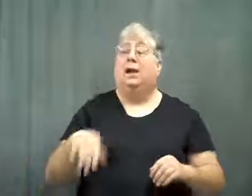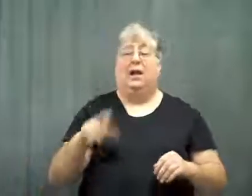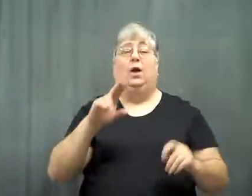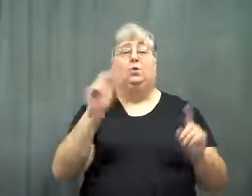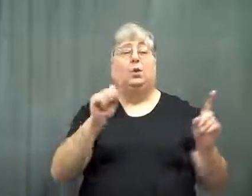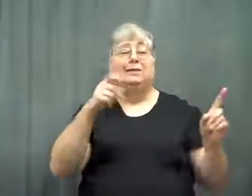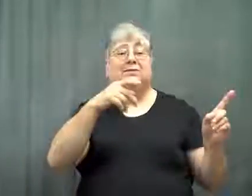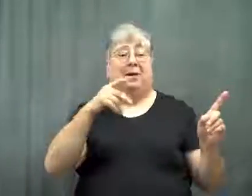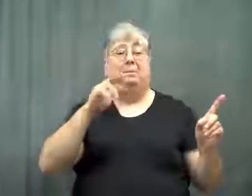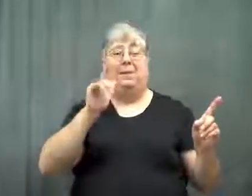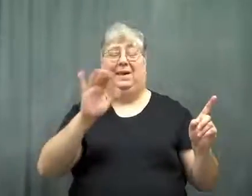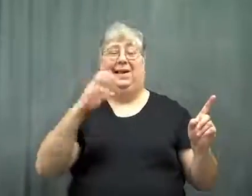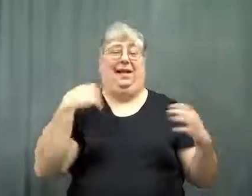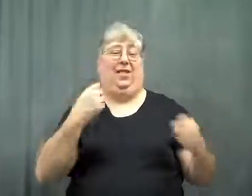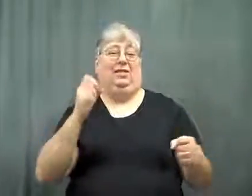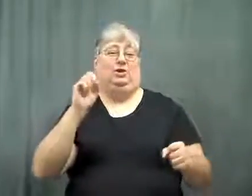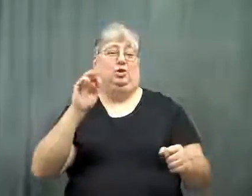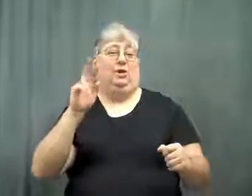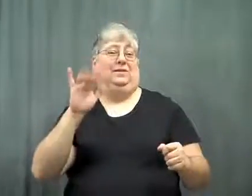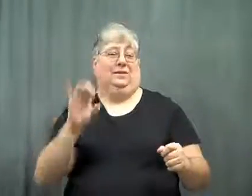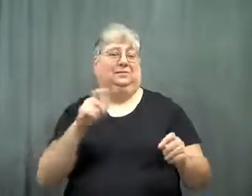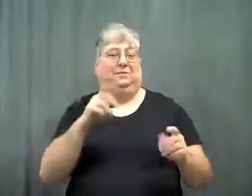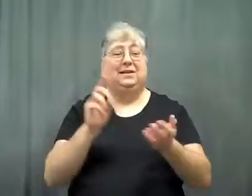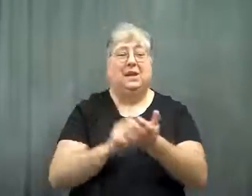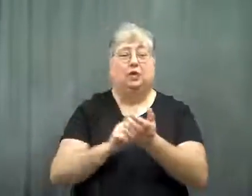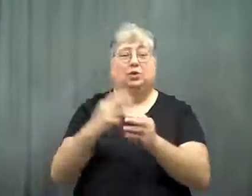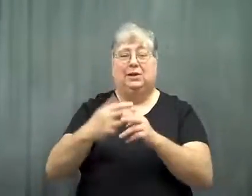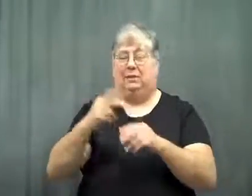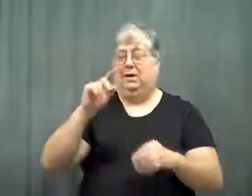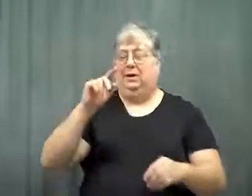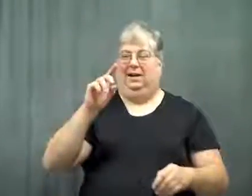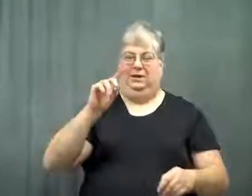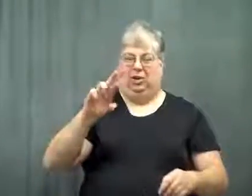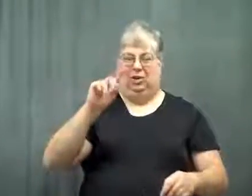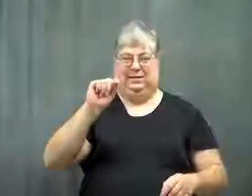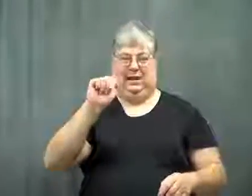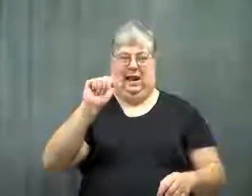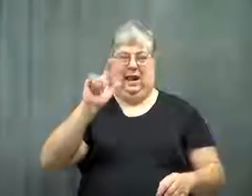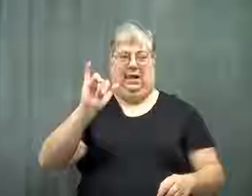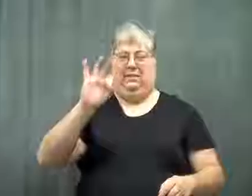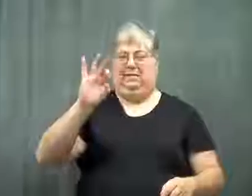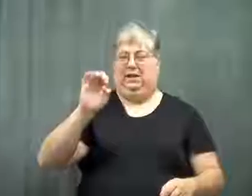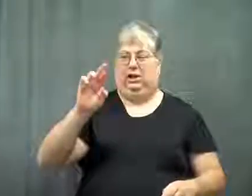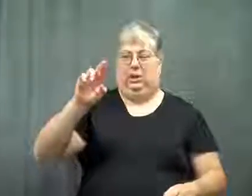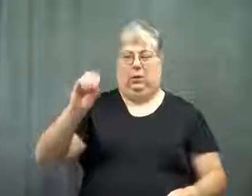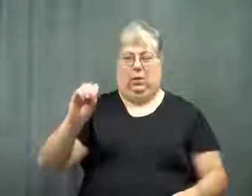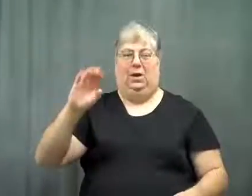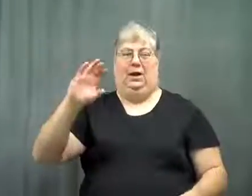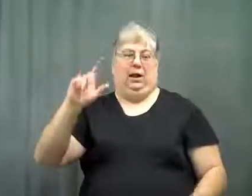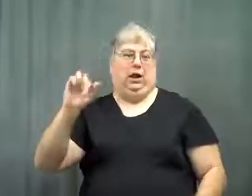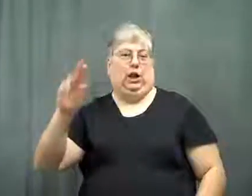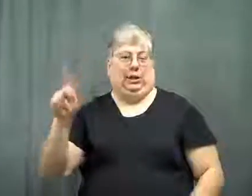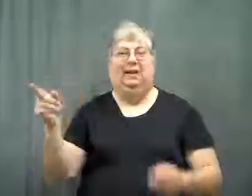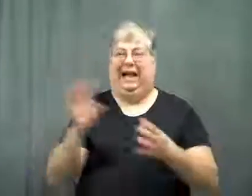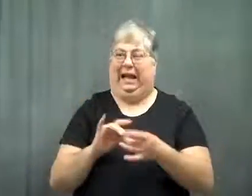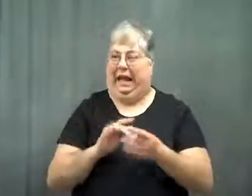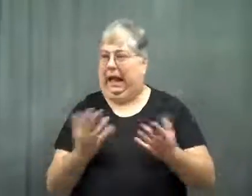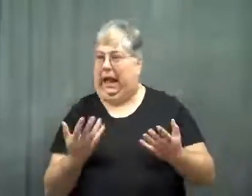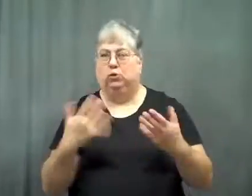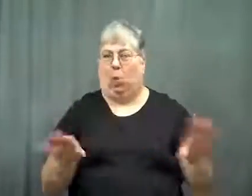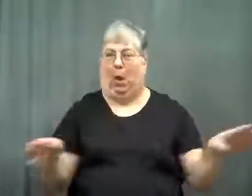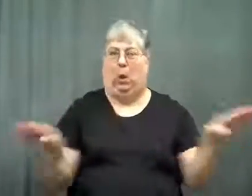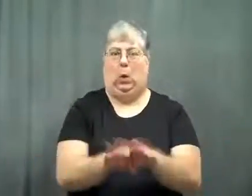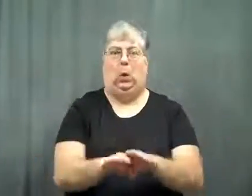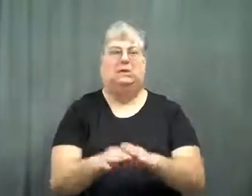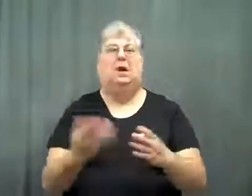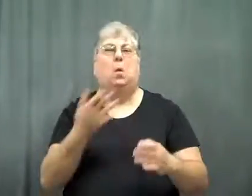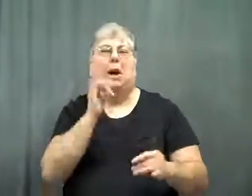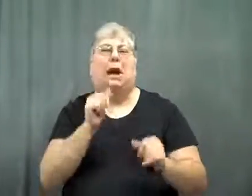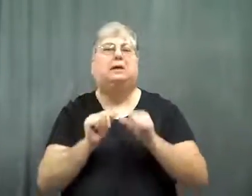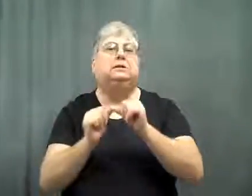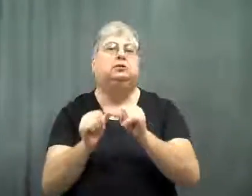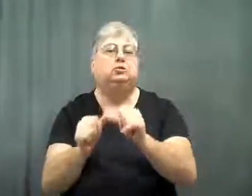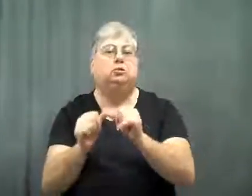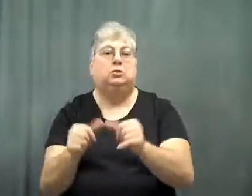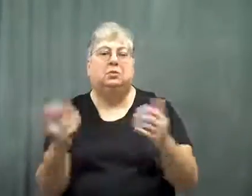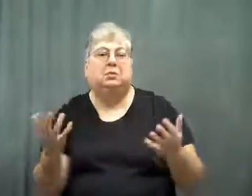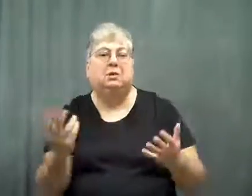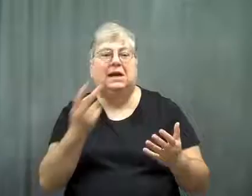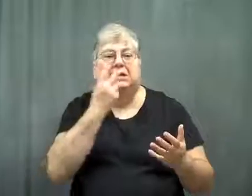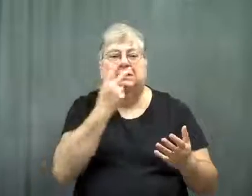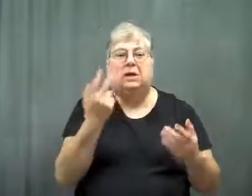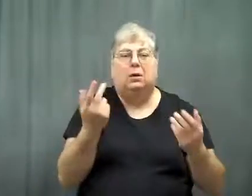Dr.Taliferro Clark of the United States Public Health Service, wanted it to continue.